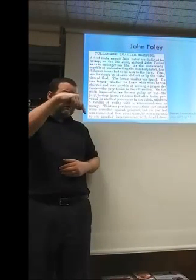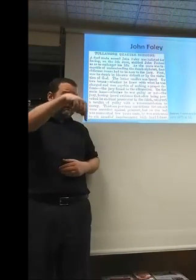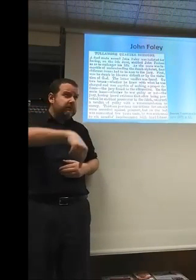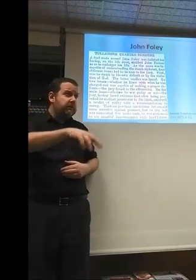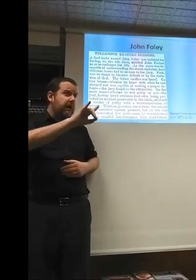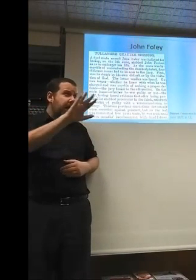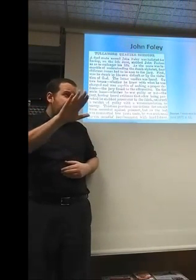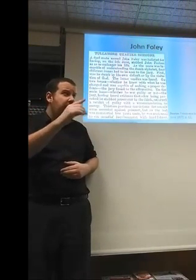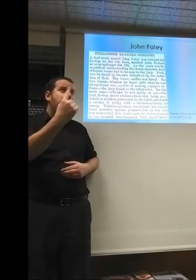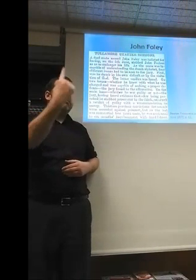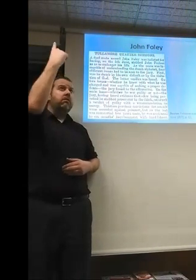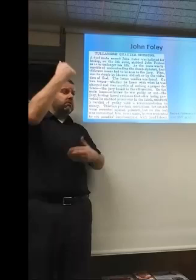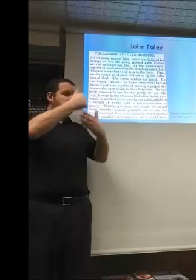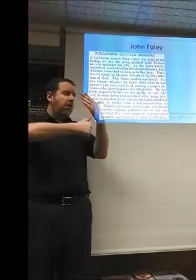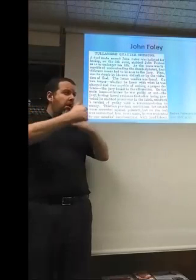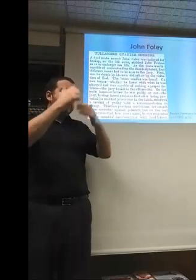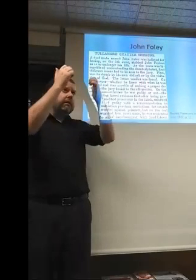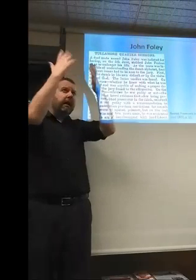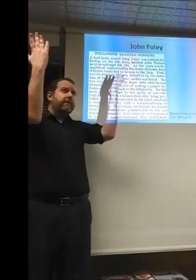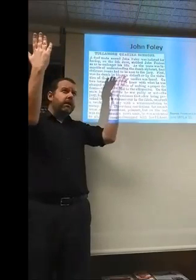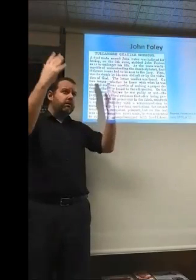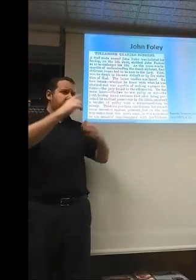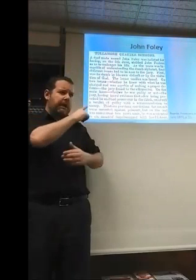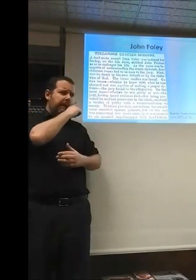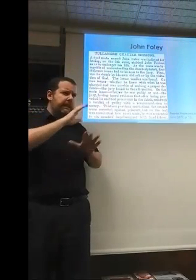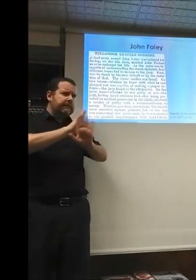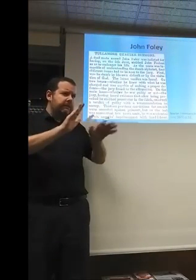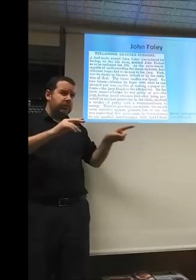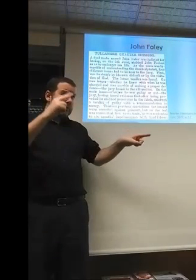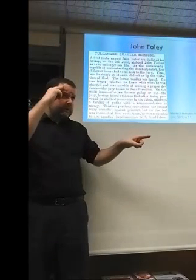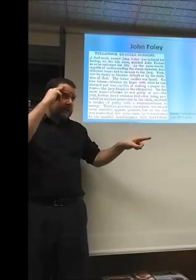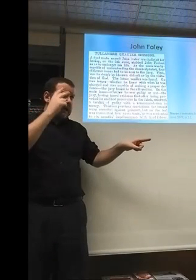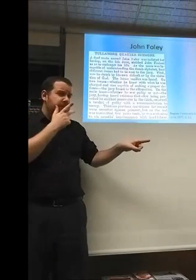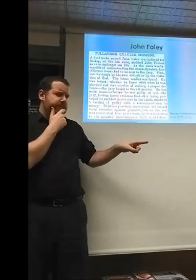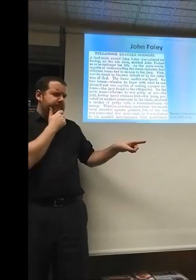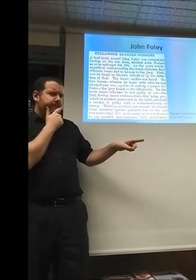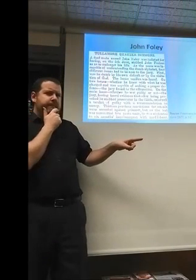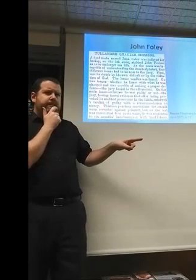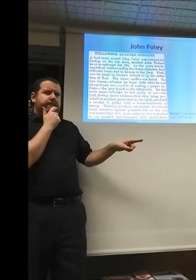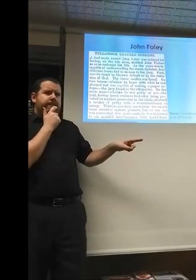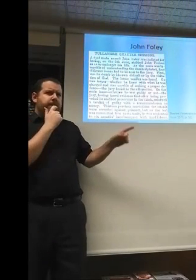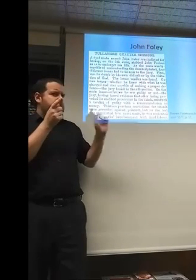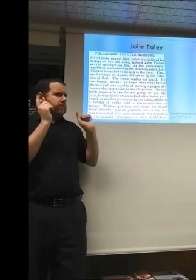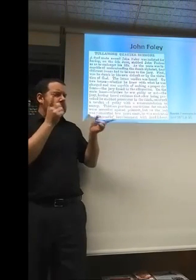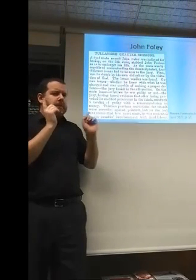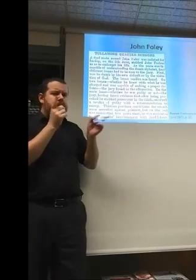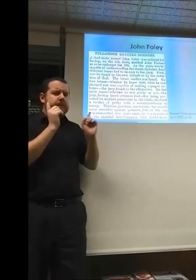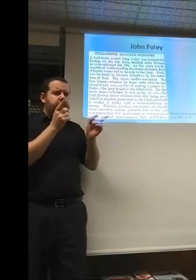in Ireland, a lot of people were very poor, they didn’t have regular access to food or nice meals.